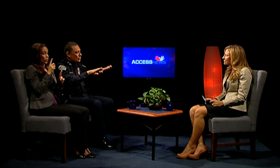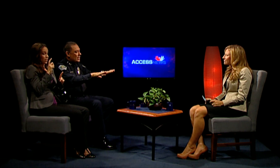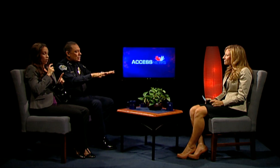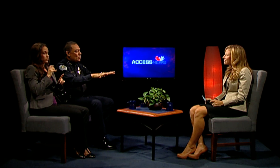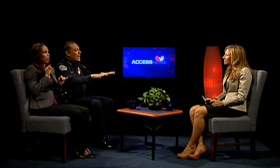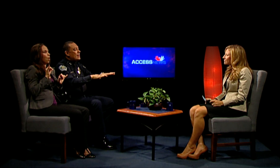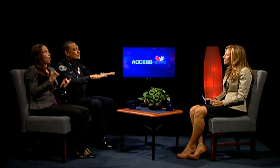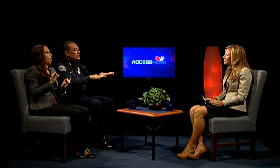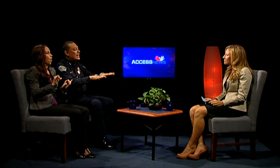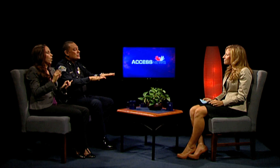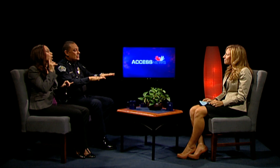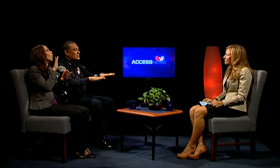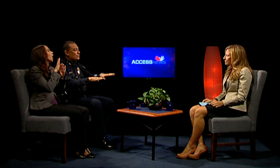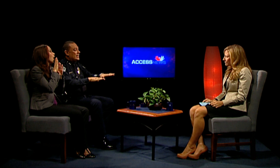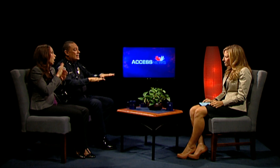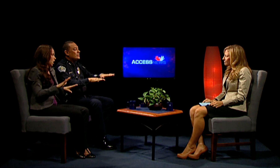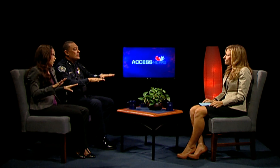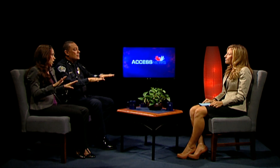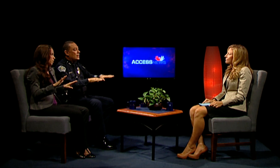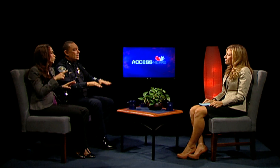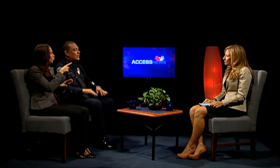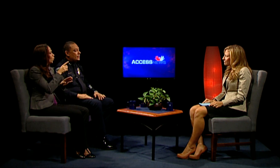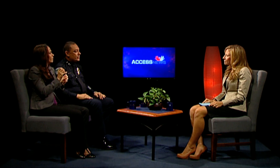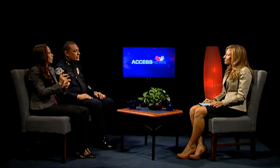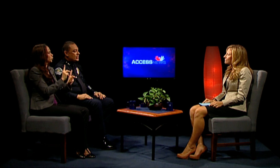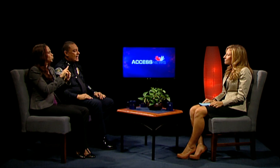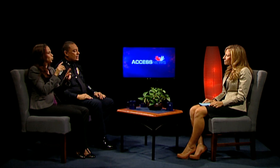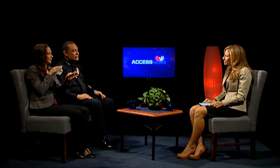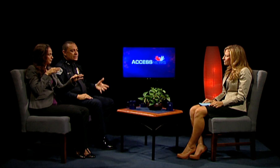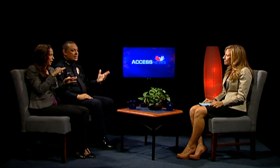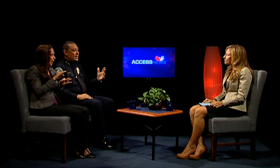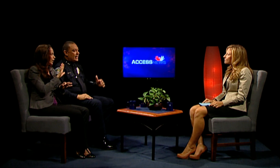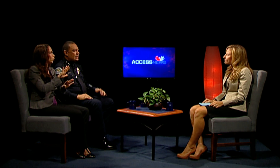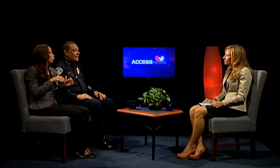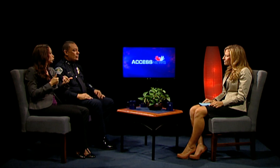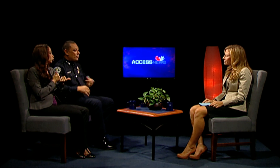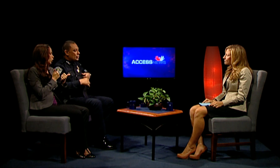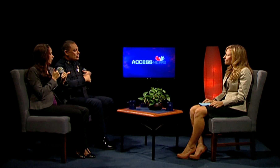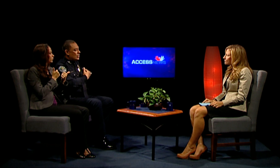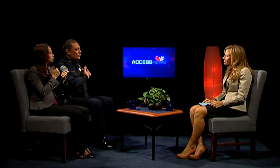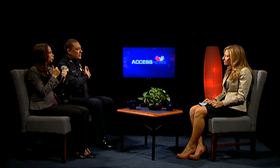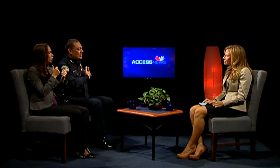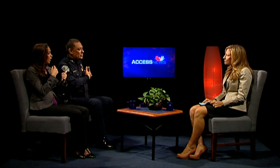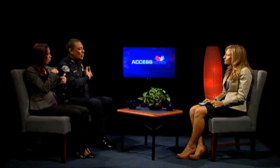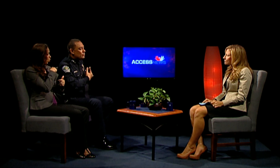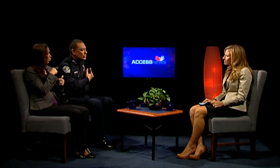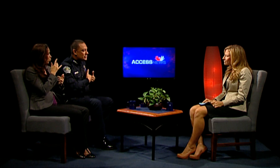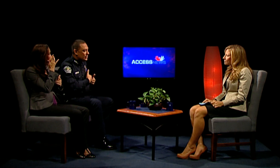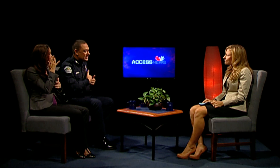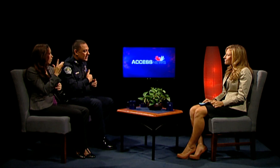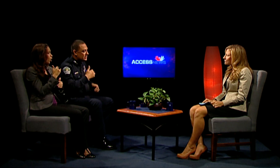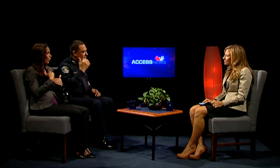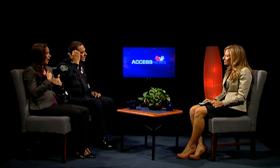SO YOU'LL HAVE A CHANCE TO EXPLAIN THE CHALLENGE-- AND WE'RE SMART-- WE CARRY NOTEBOOKS WITH US.